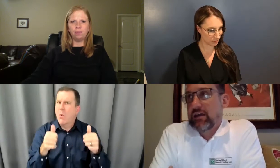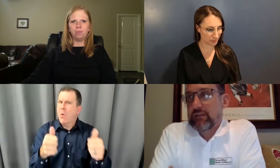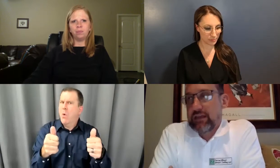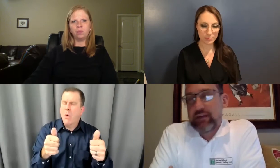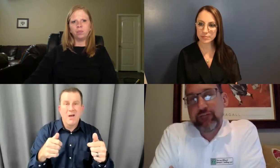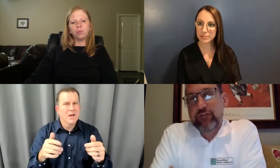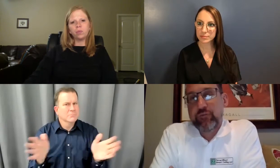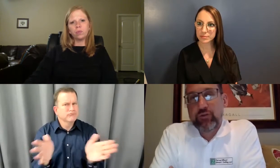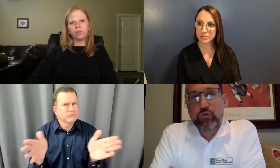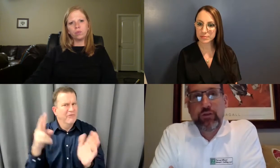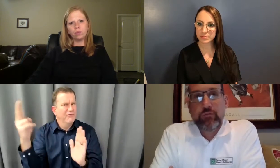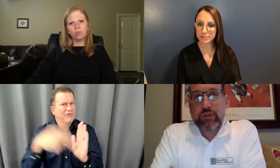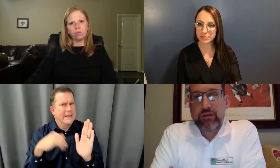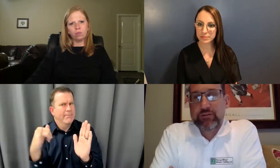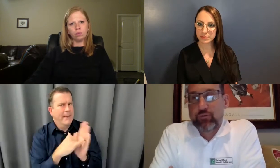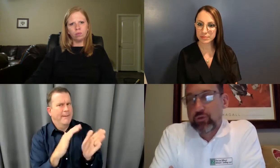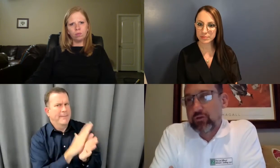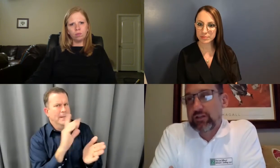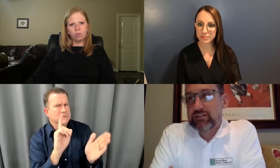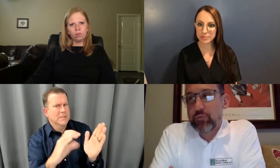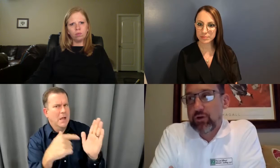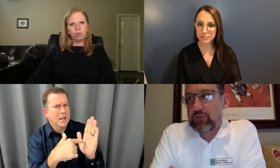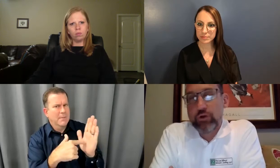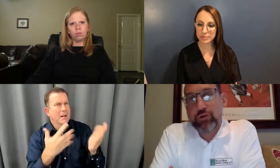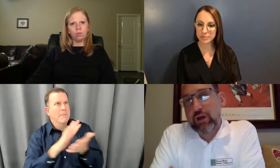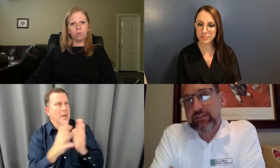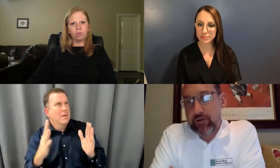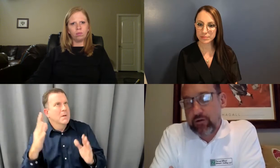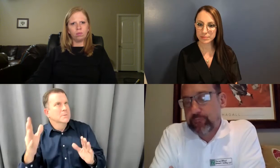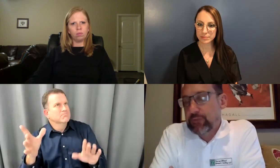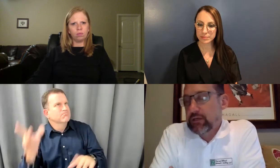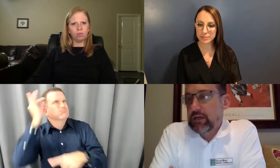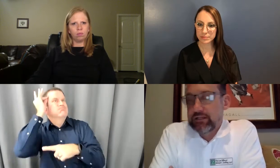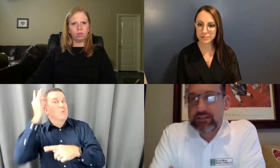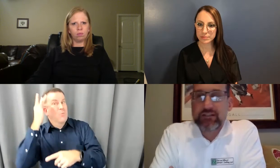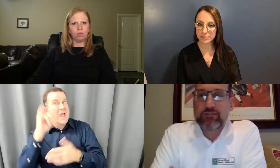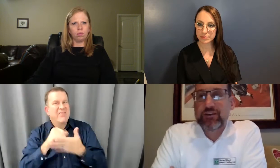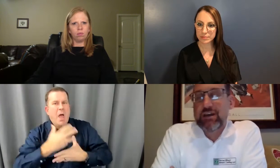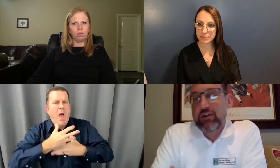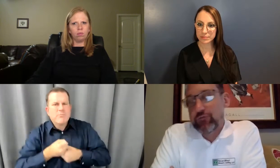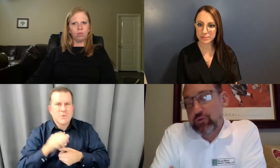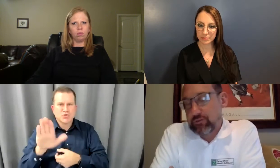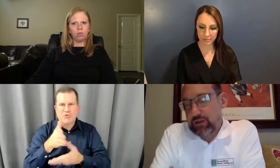and get very familiar with it, because it's a really great summary of what your rights are. It doesn't necessarily tell you how to enforce them,